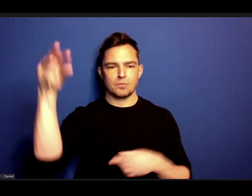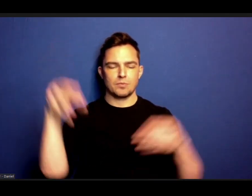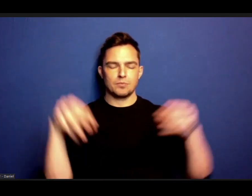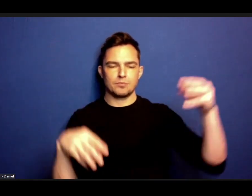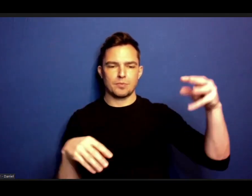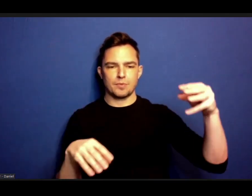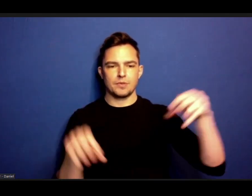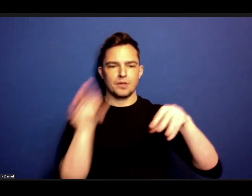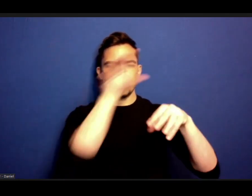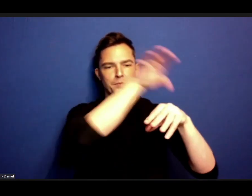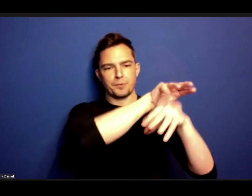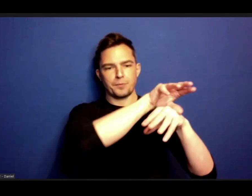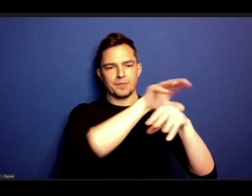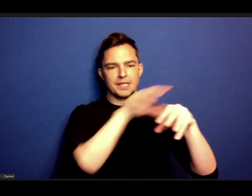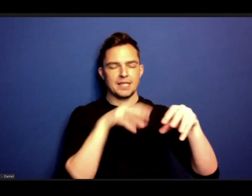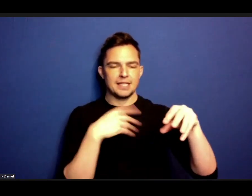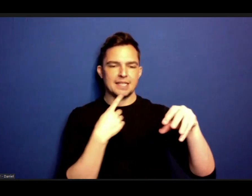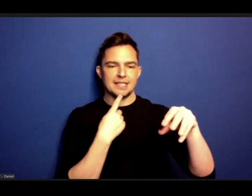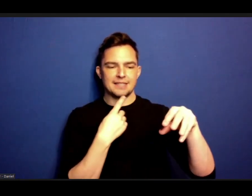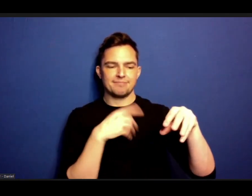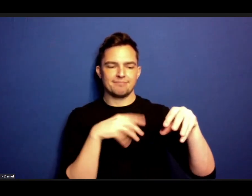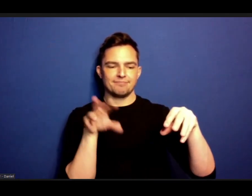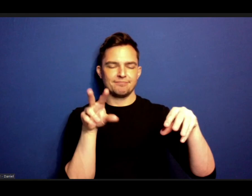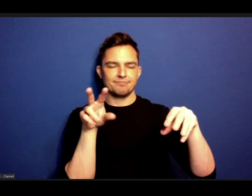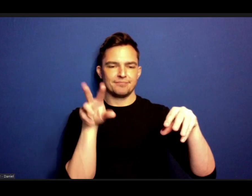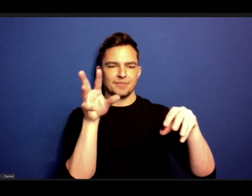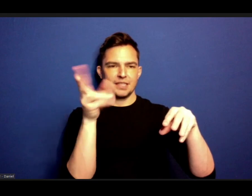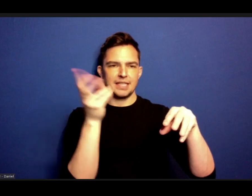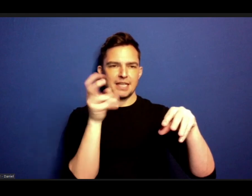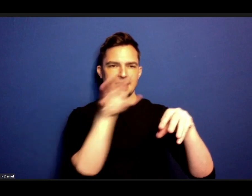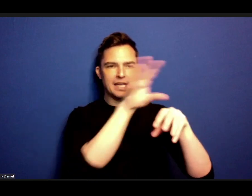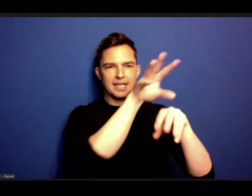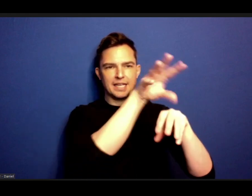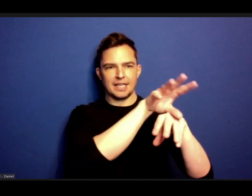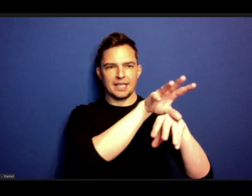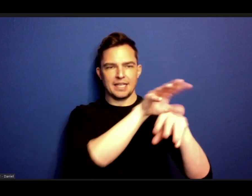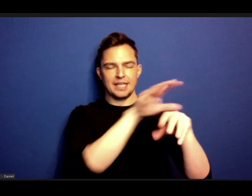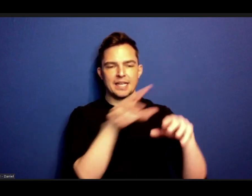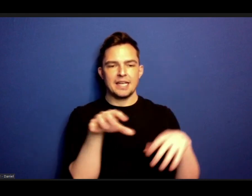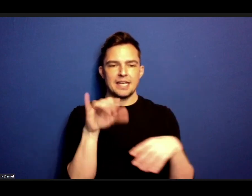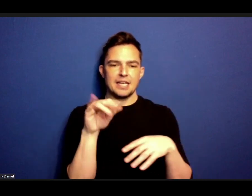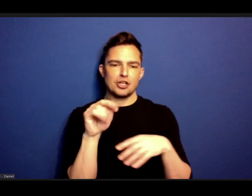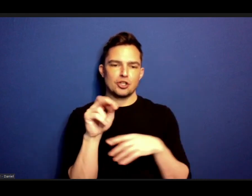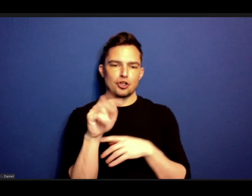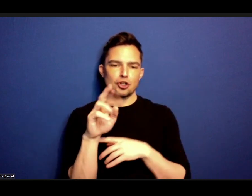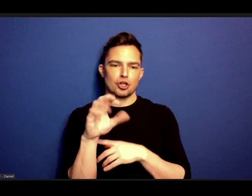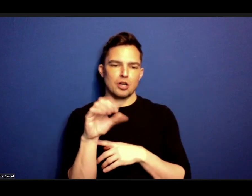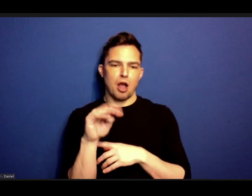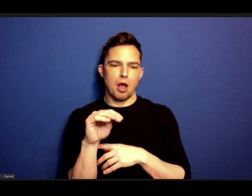you know, this kind of use of CCTV and intercom surveillance is currently happening on this